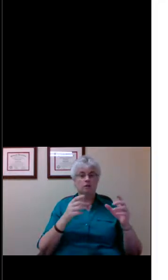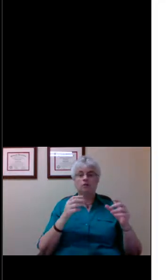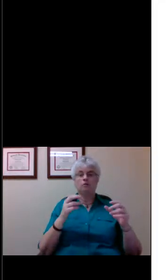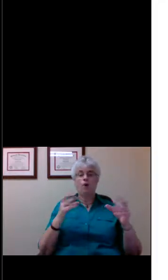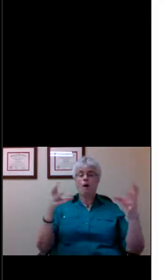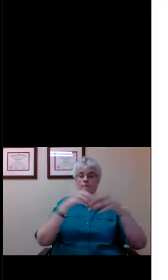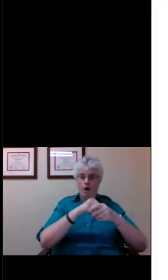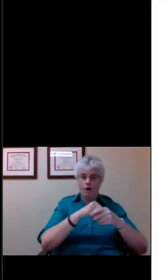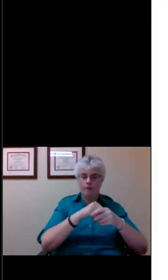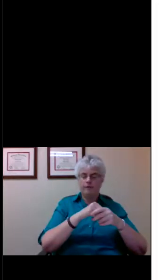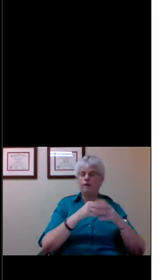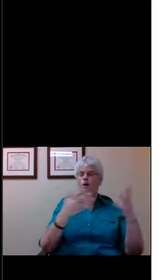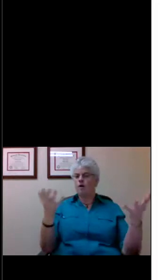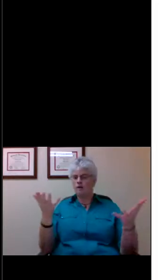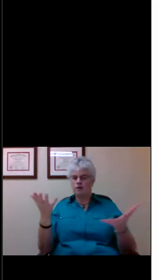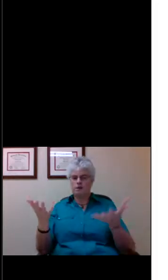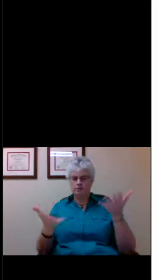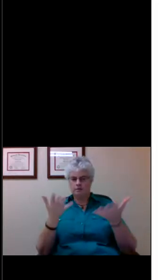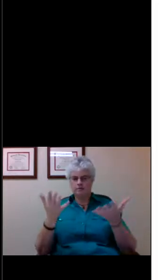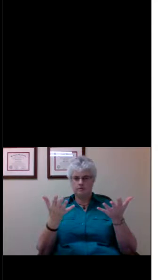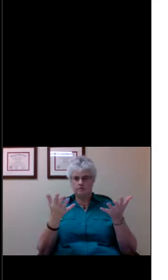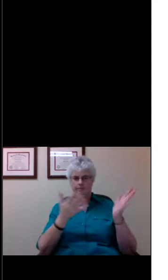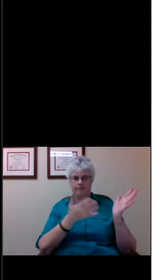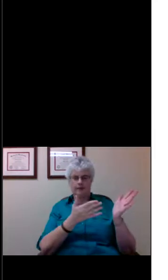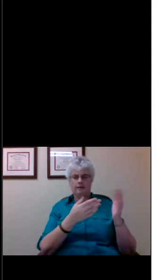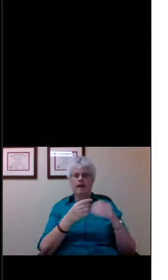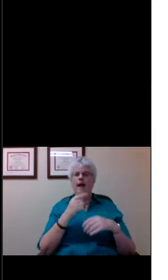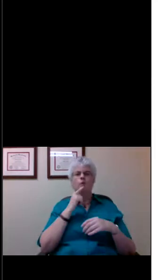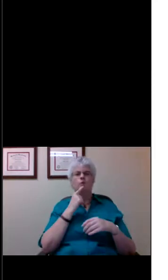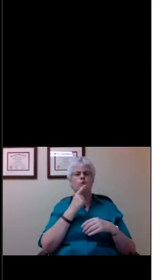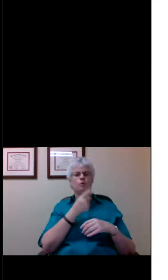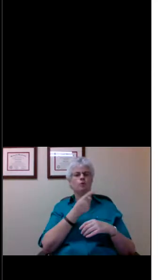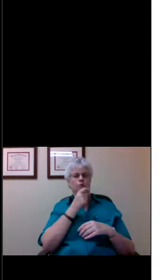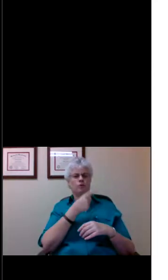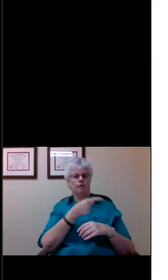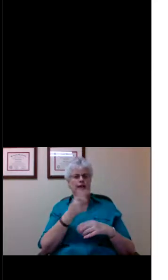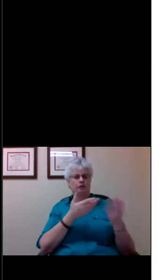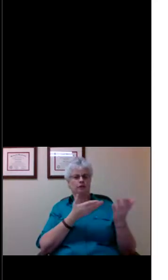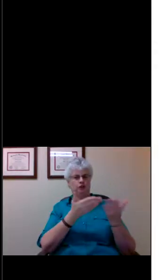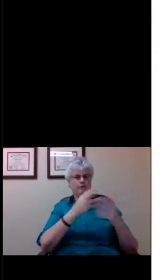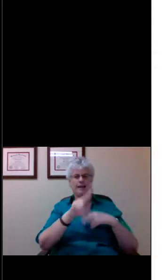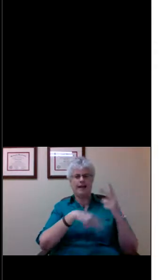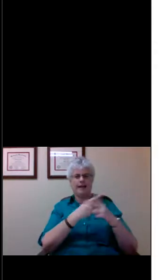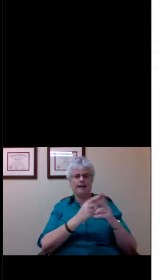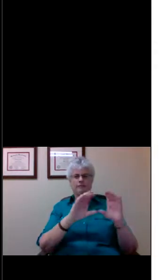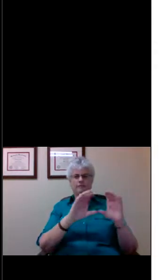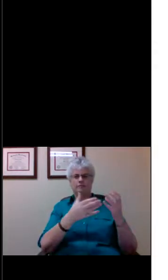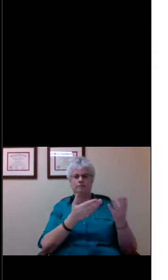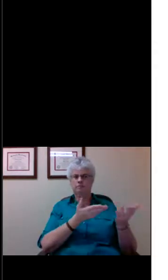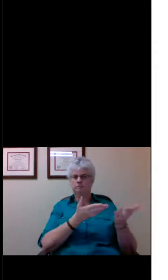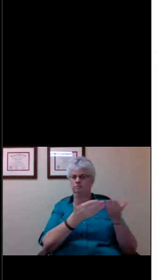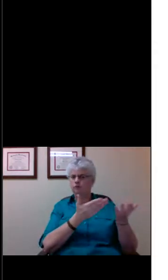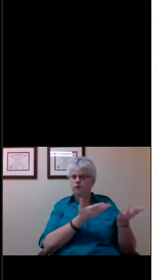residential or non-residential, or was a both? And who they serve: what type of